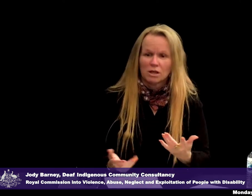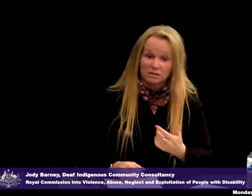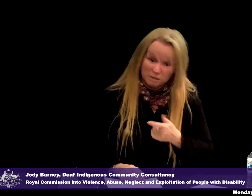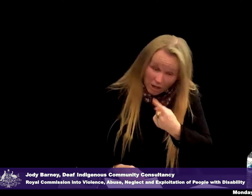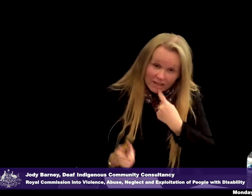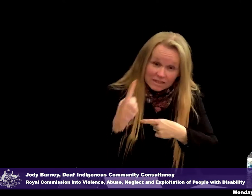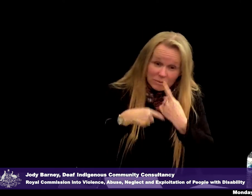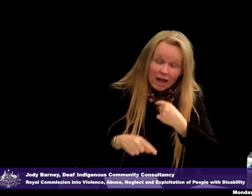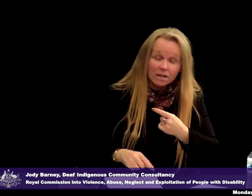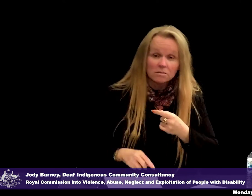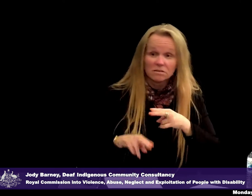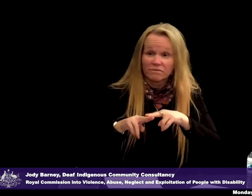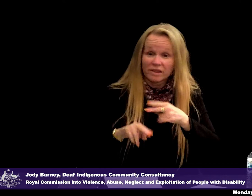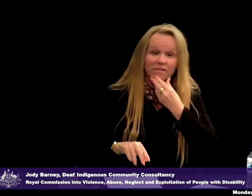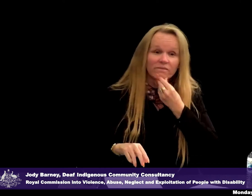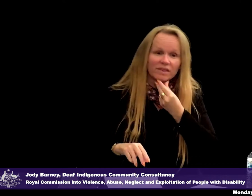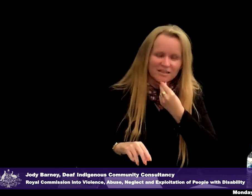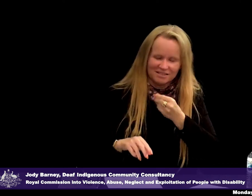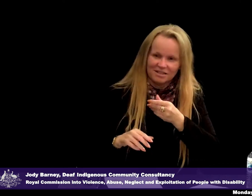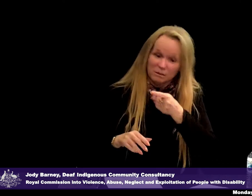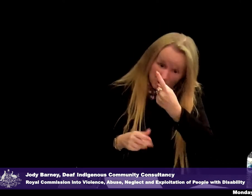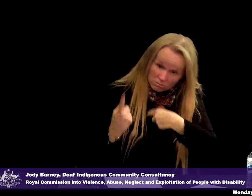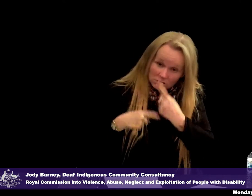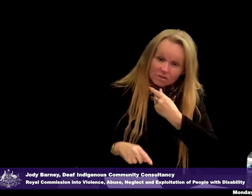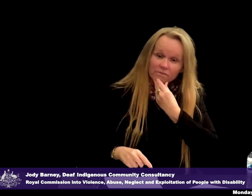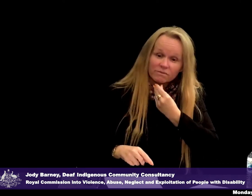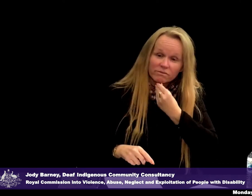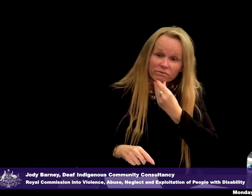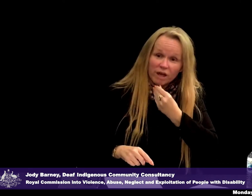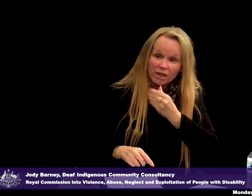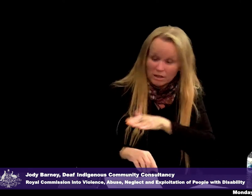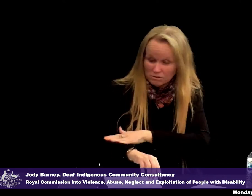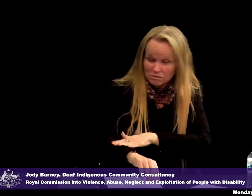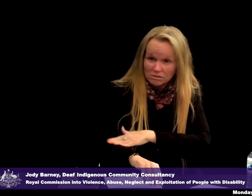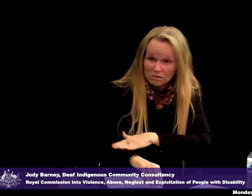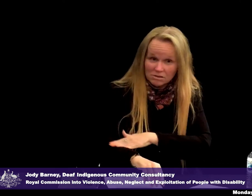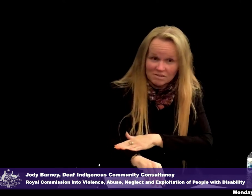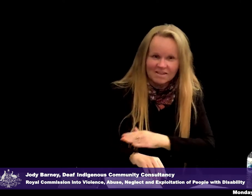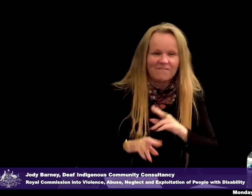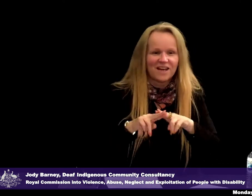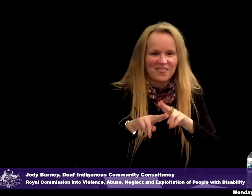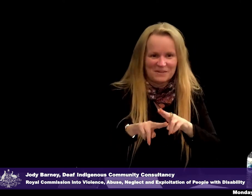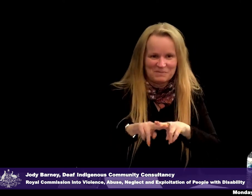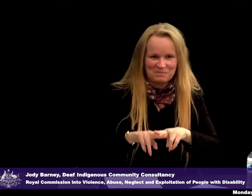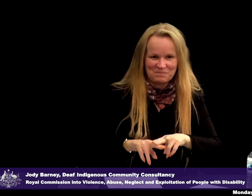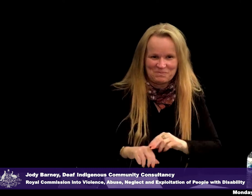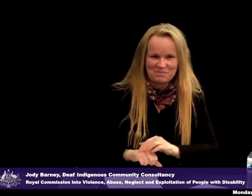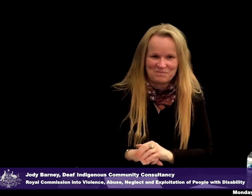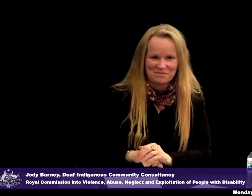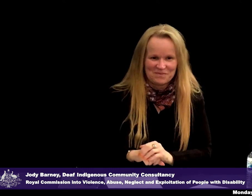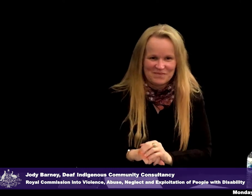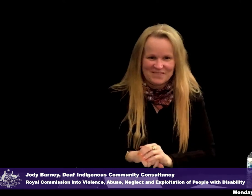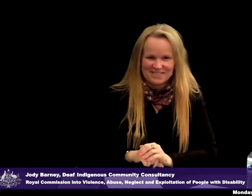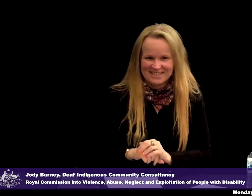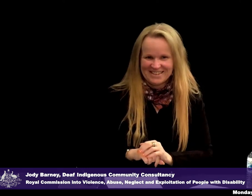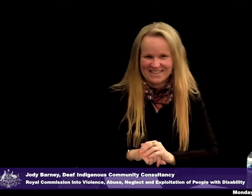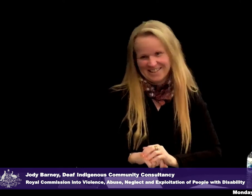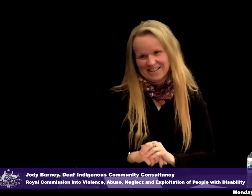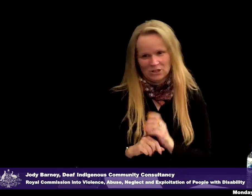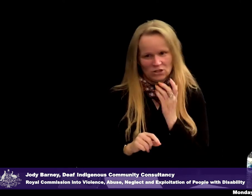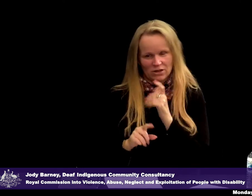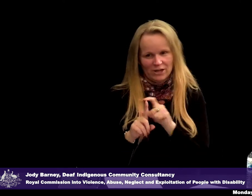and I are both Aboriginal" and I will develop different signs and I